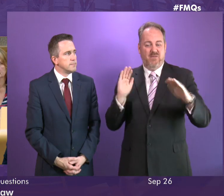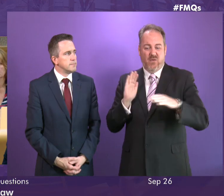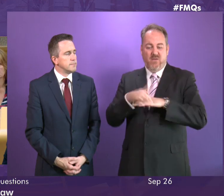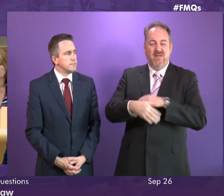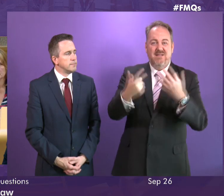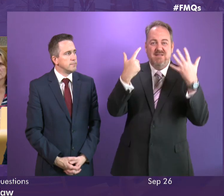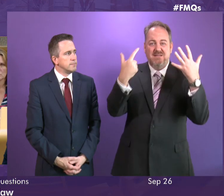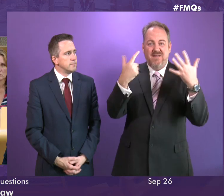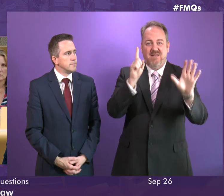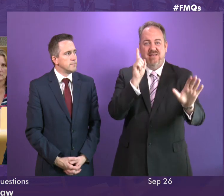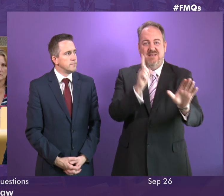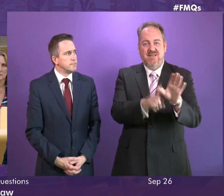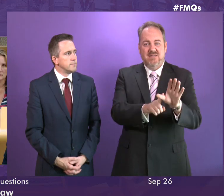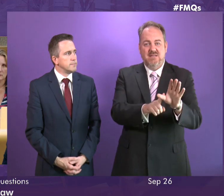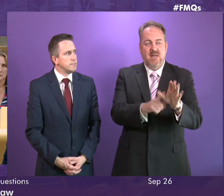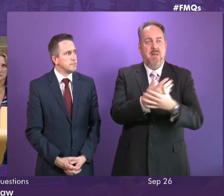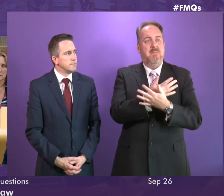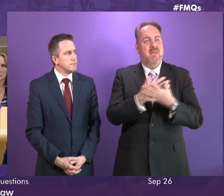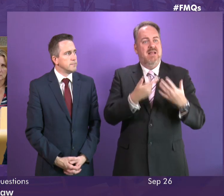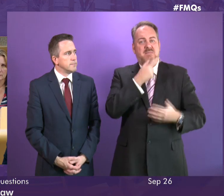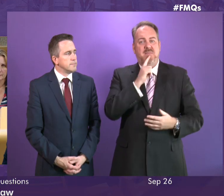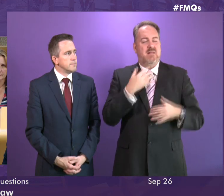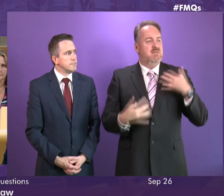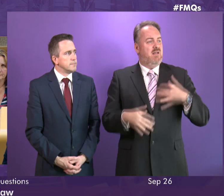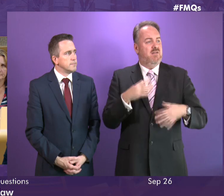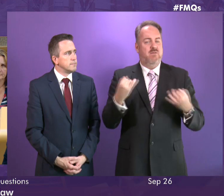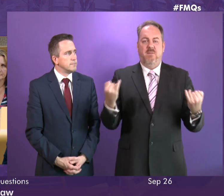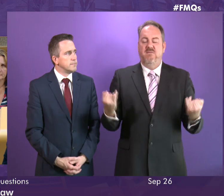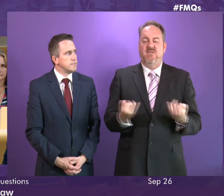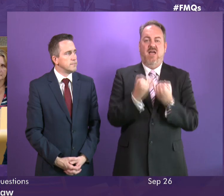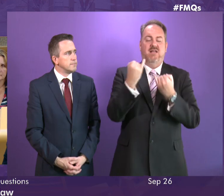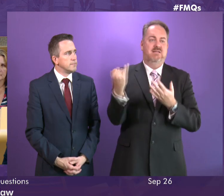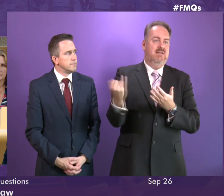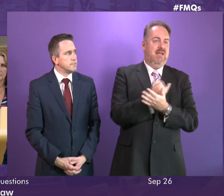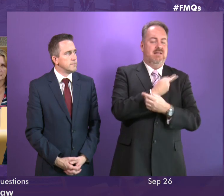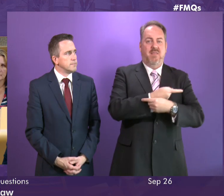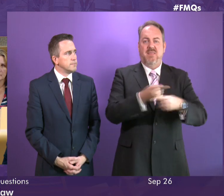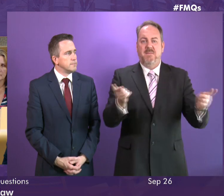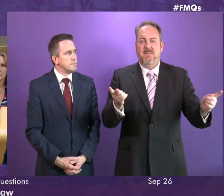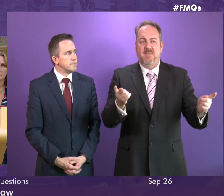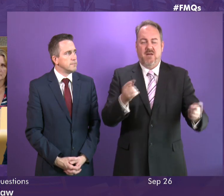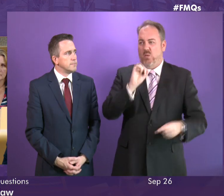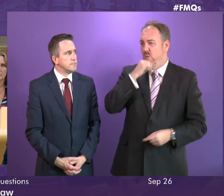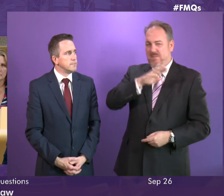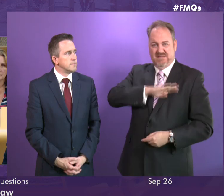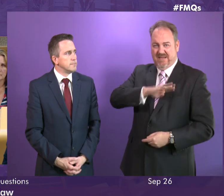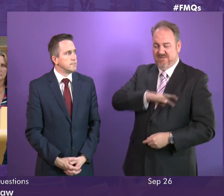sure that the communities across Scotland that are blighted by violent crime will be satisfied by what the First Minister has said.